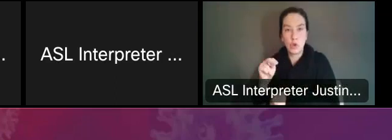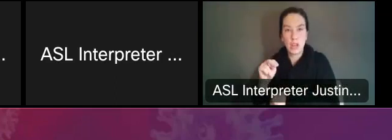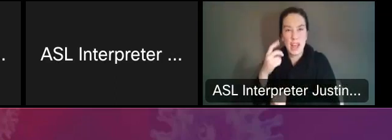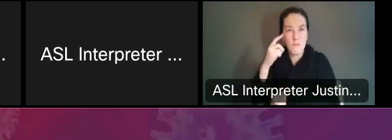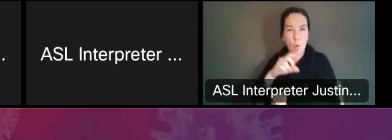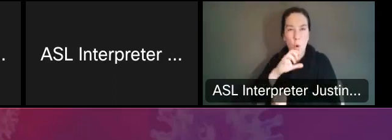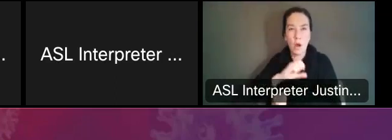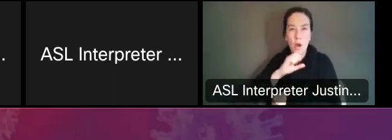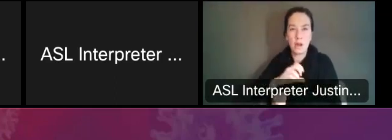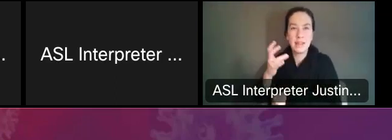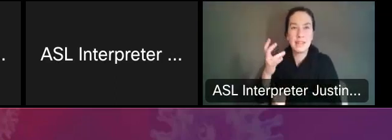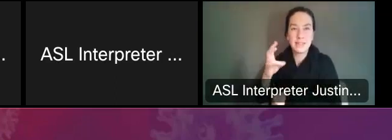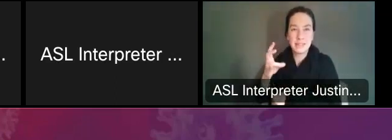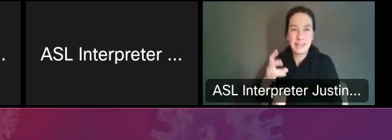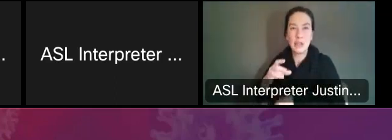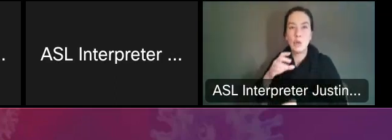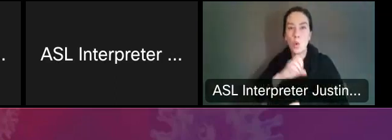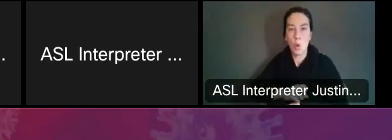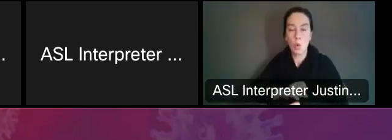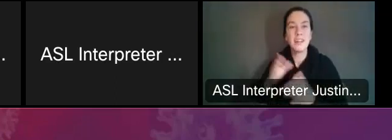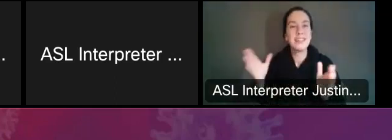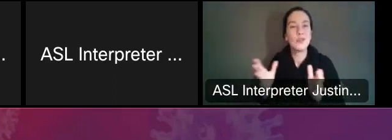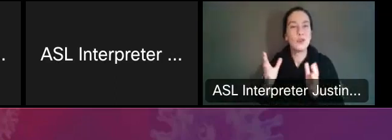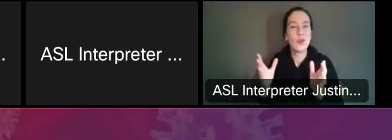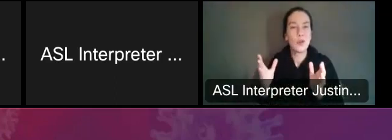2 months after they've completed their primary series.